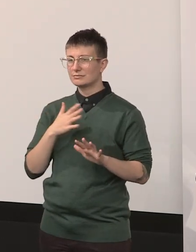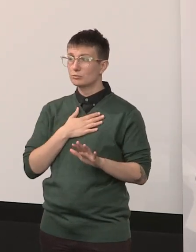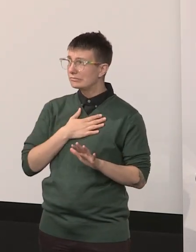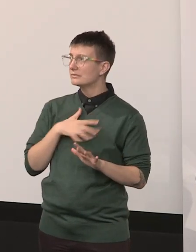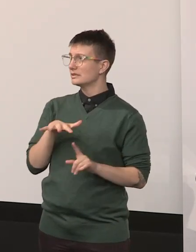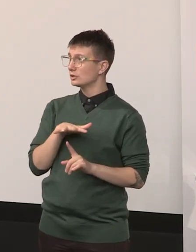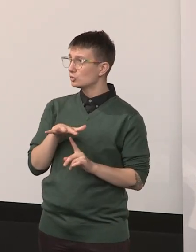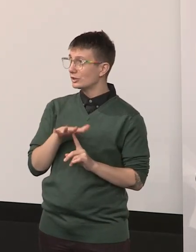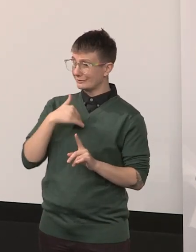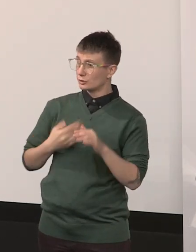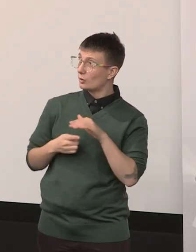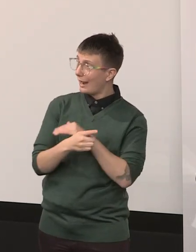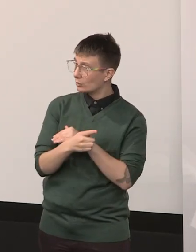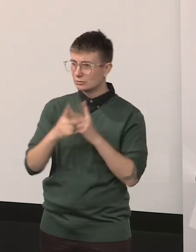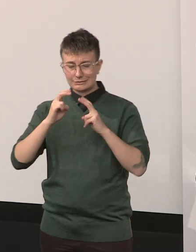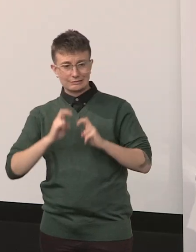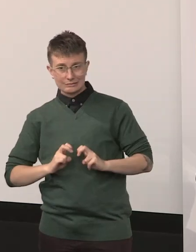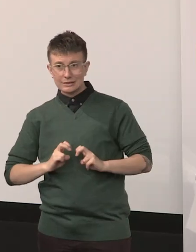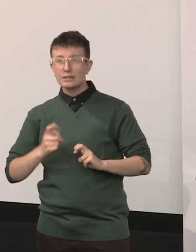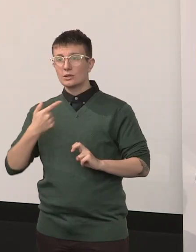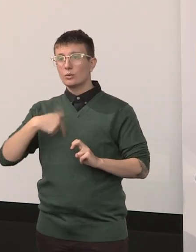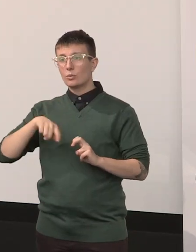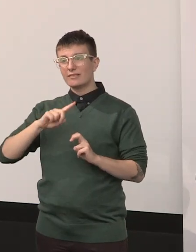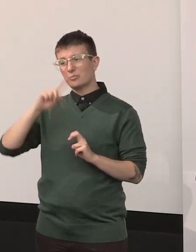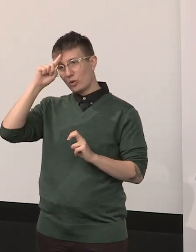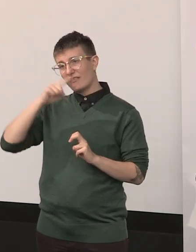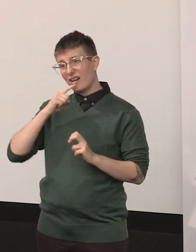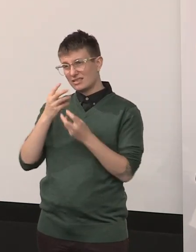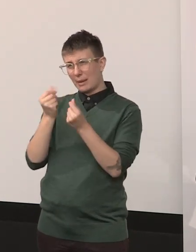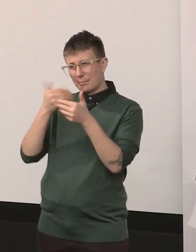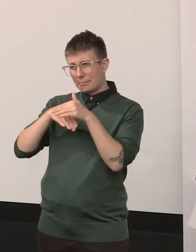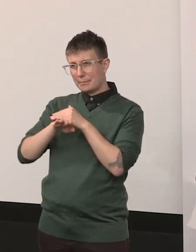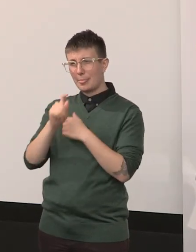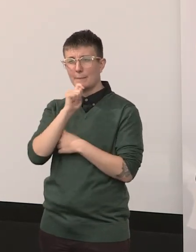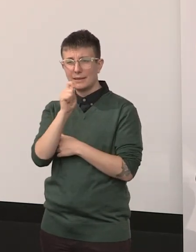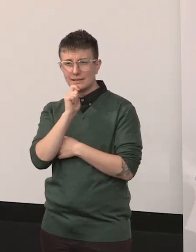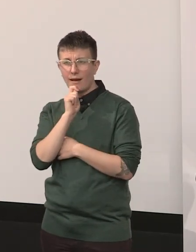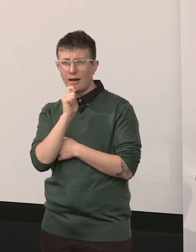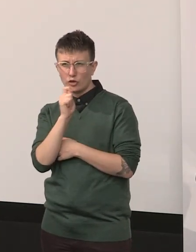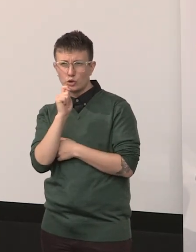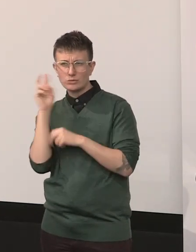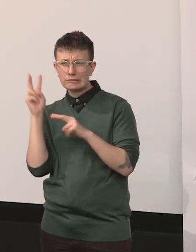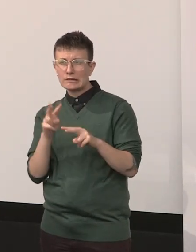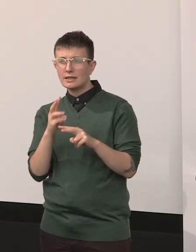including compassionate exemptions, has dealt with hundreds of applications. Many of these have been profiled in